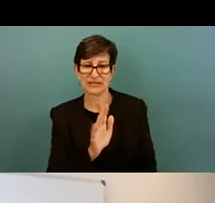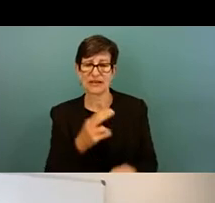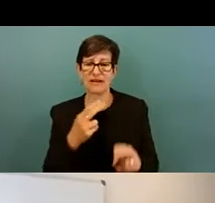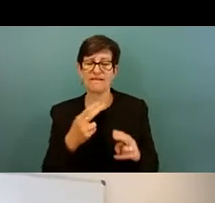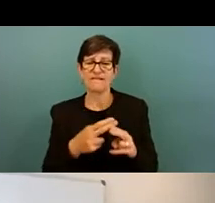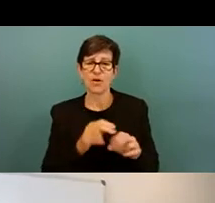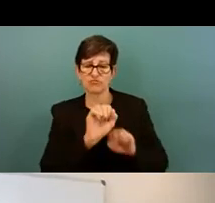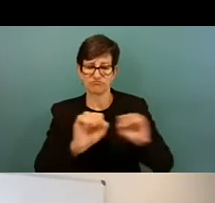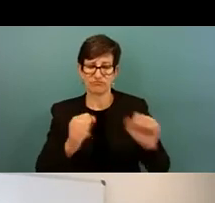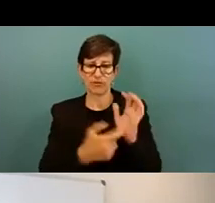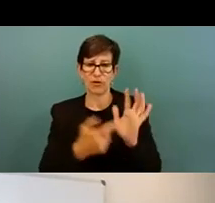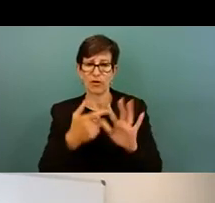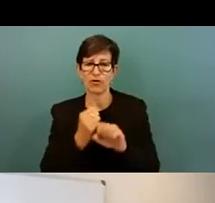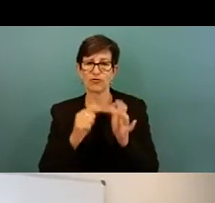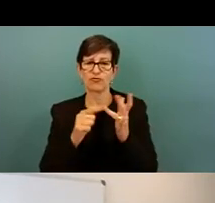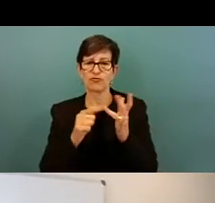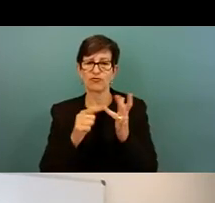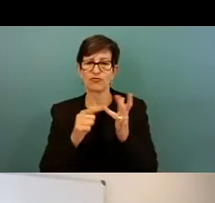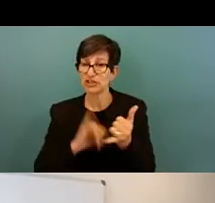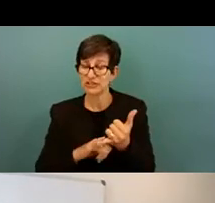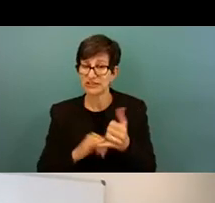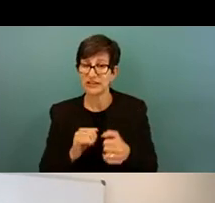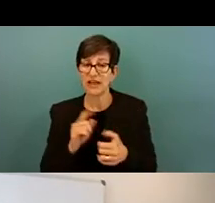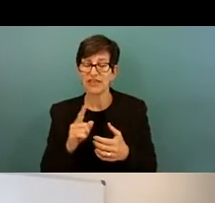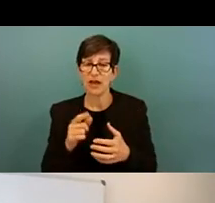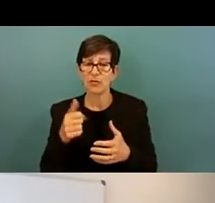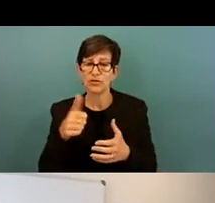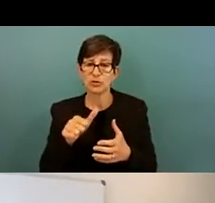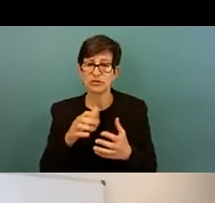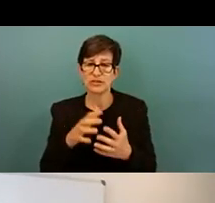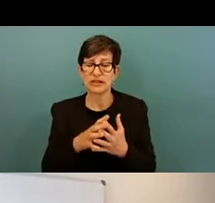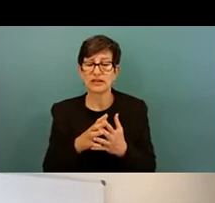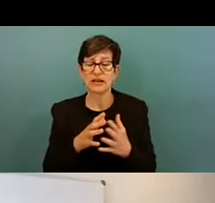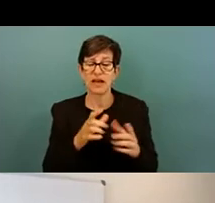and localities. And that was involving an integration between the data from the survey